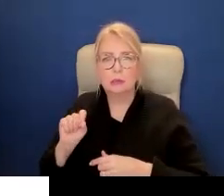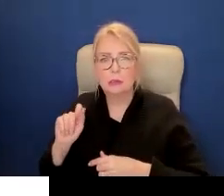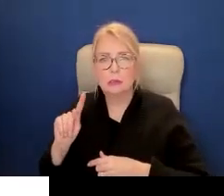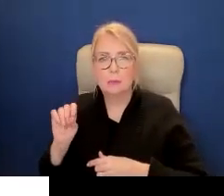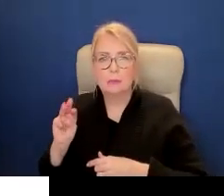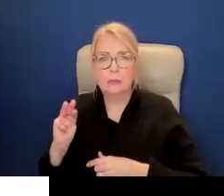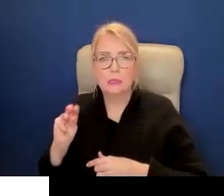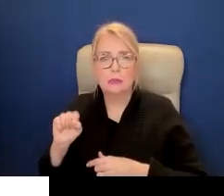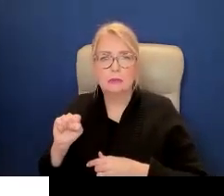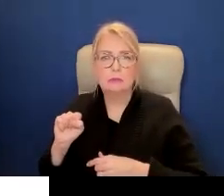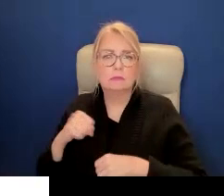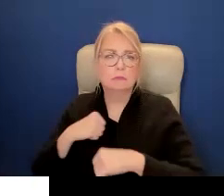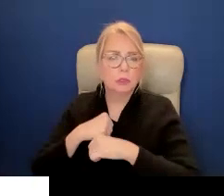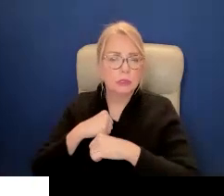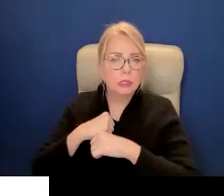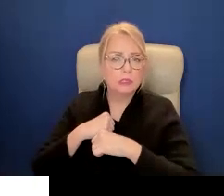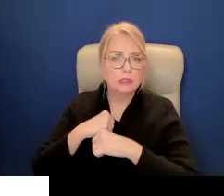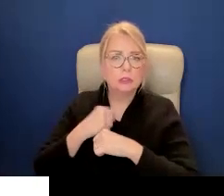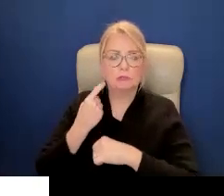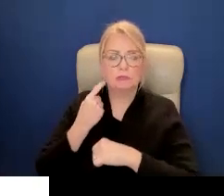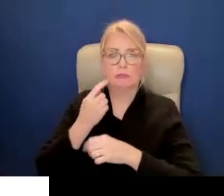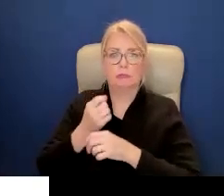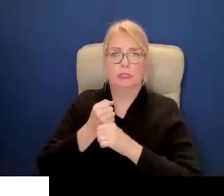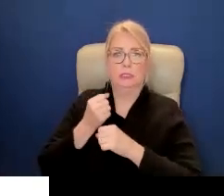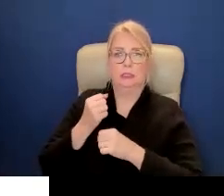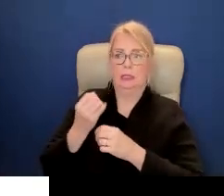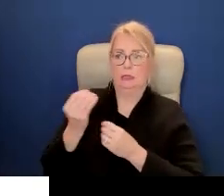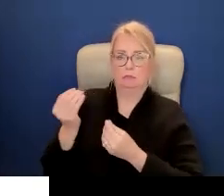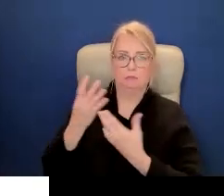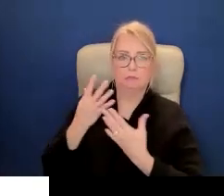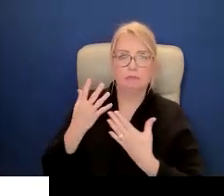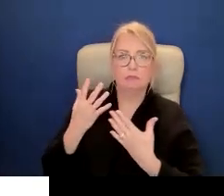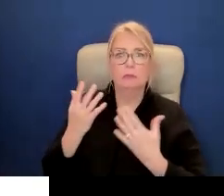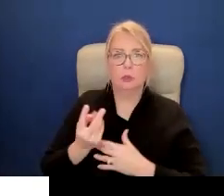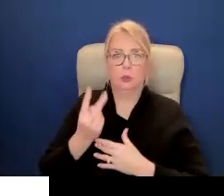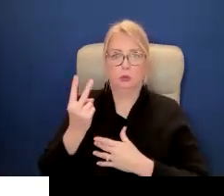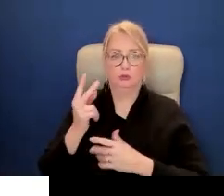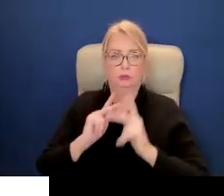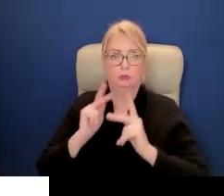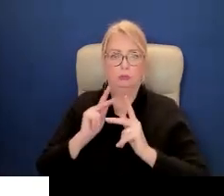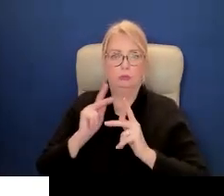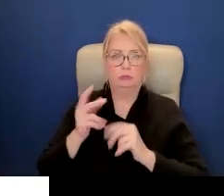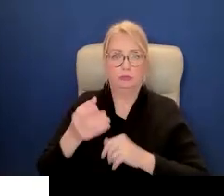We just got news that, two people had been removed, so they were stopped and removed.